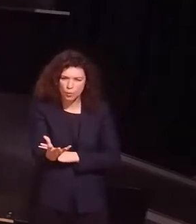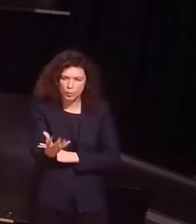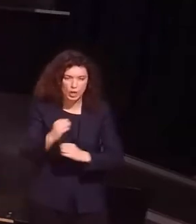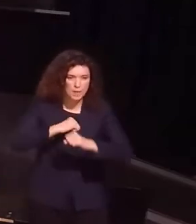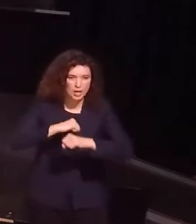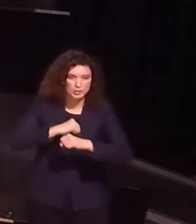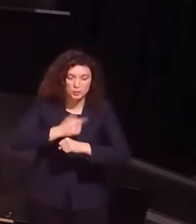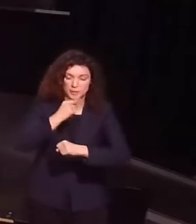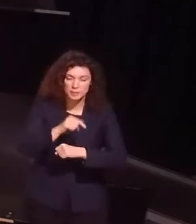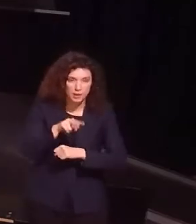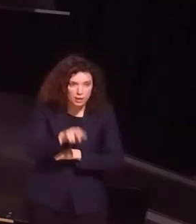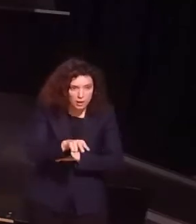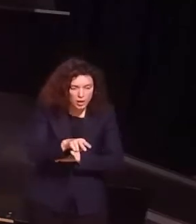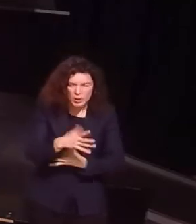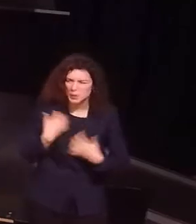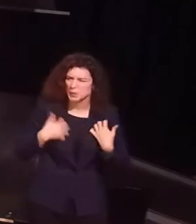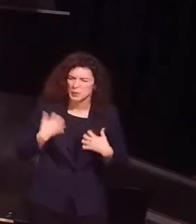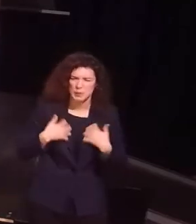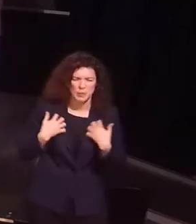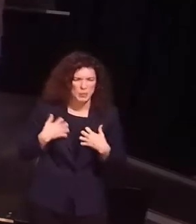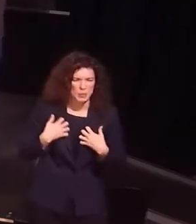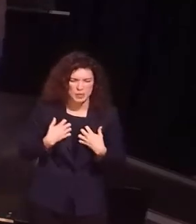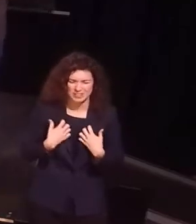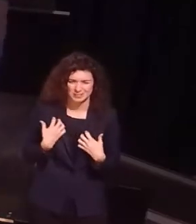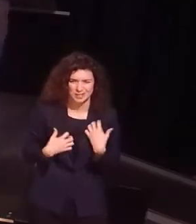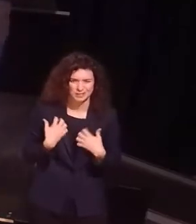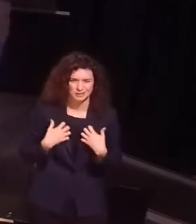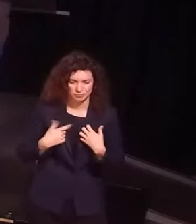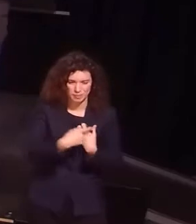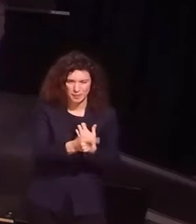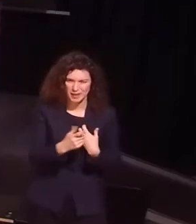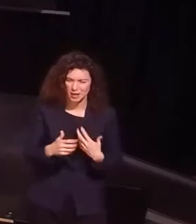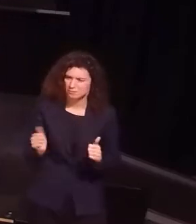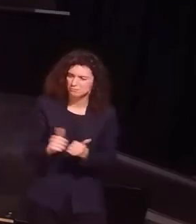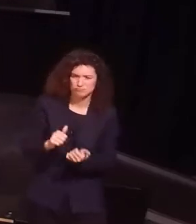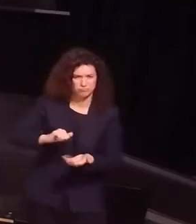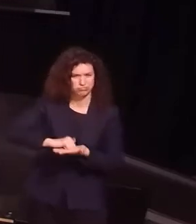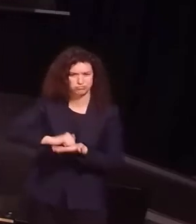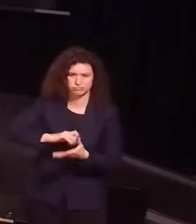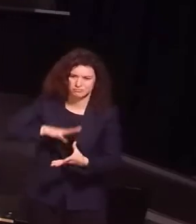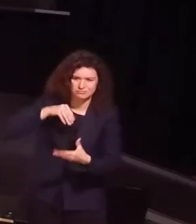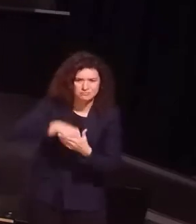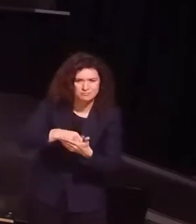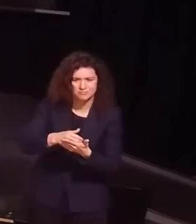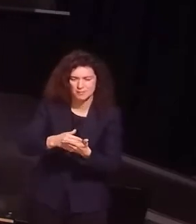And it's amazing how eager these individuals are to help us drive accessibility and become allies.